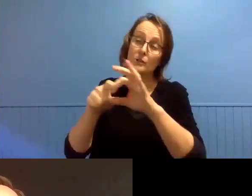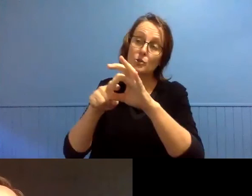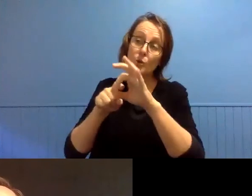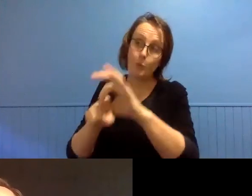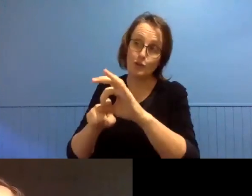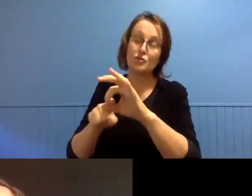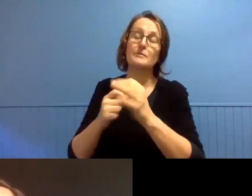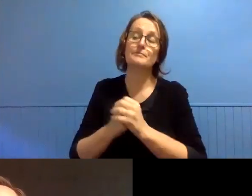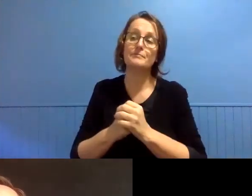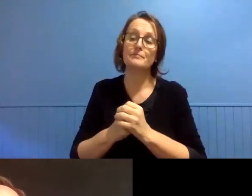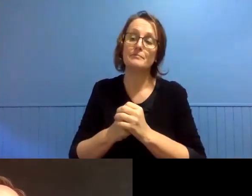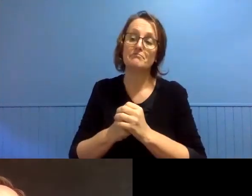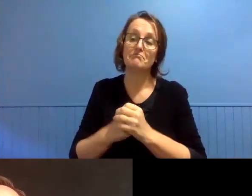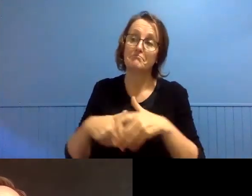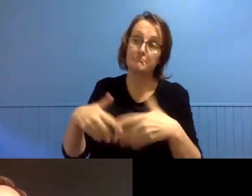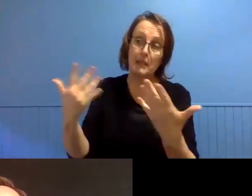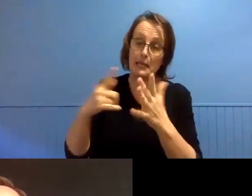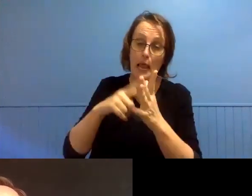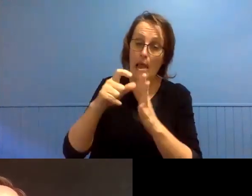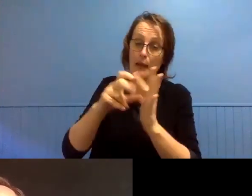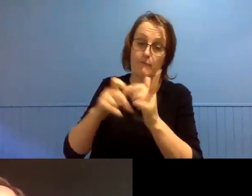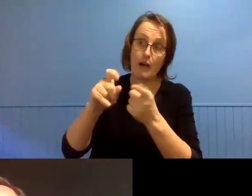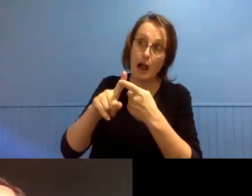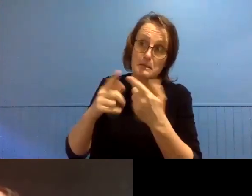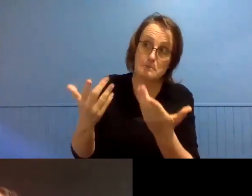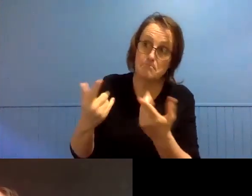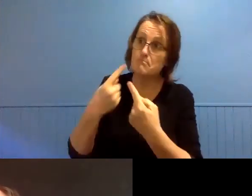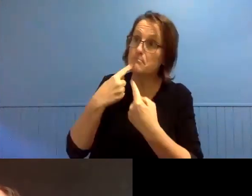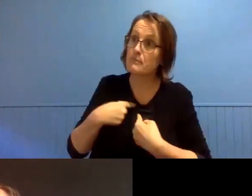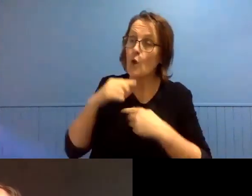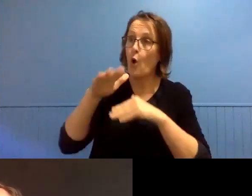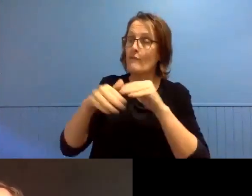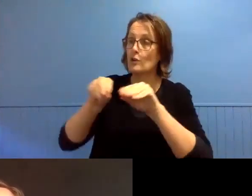from Liz - so any advice around streaming, video sources from